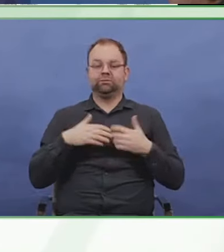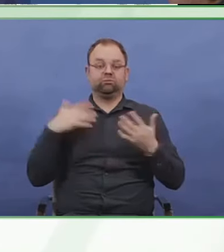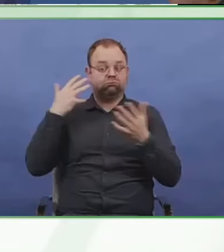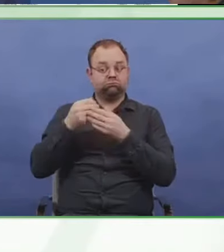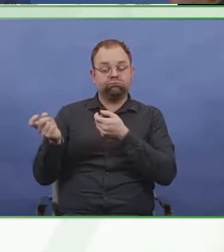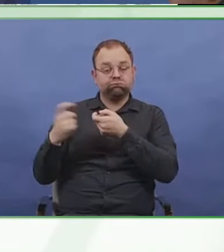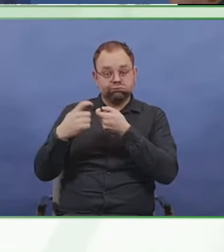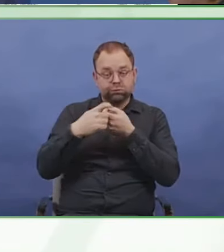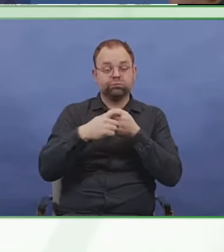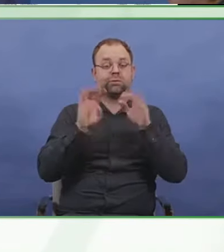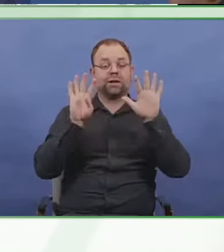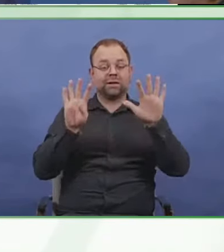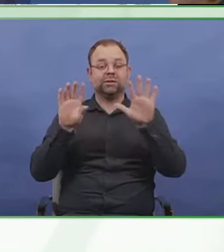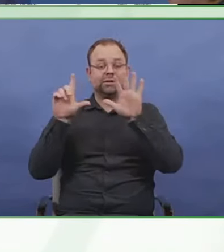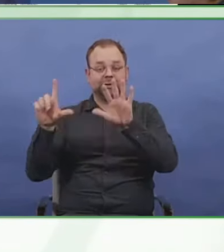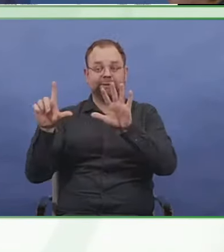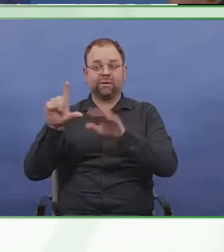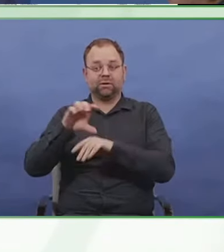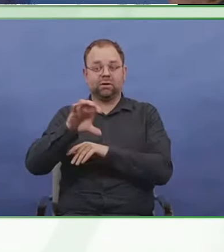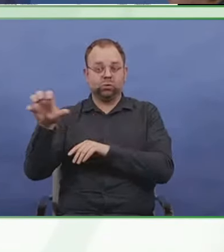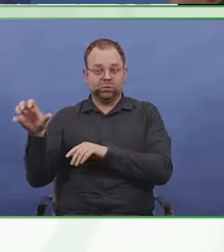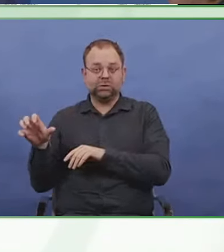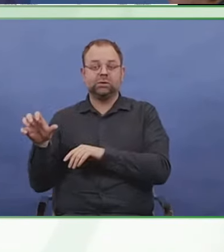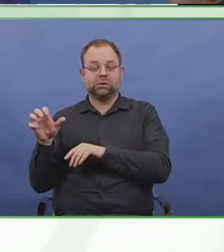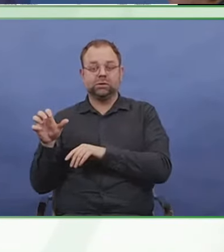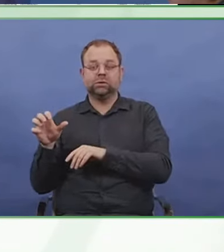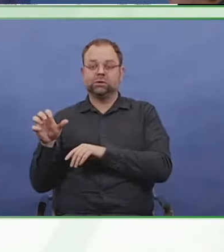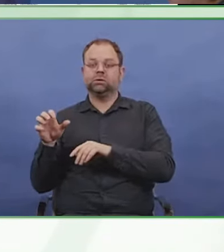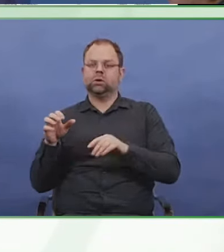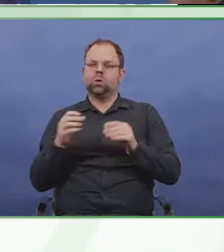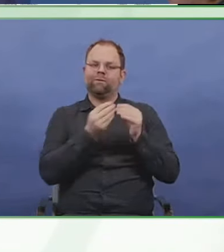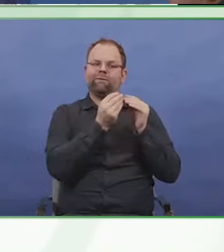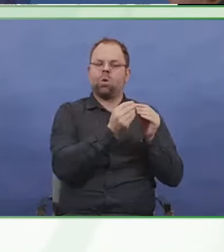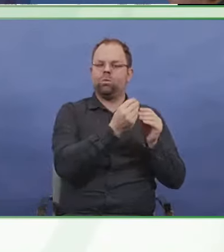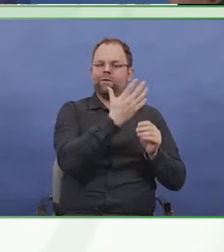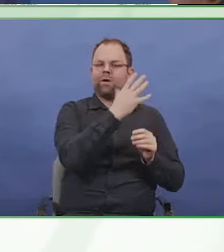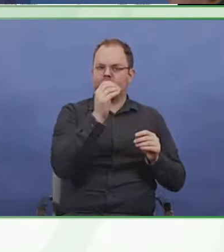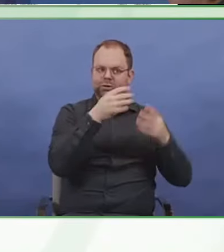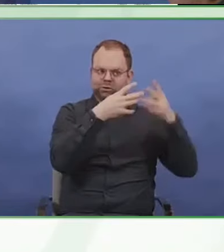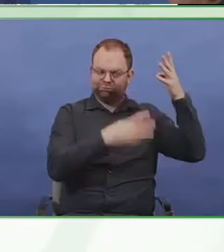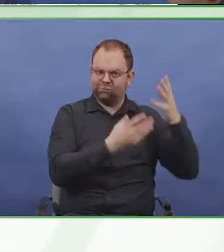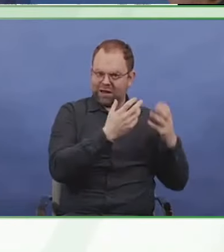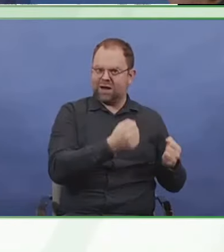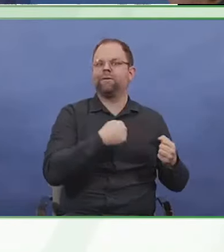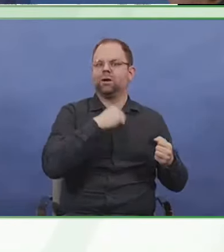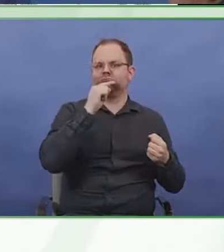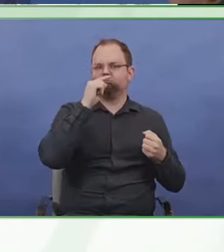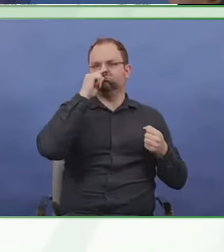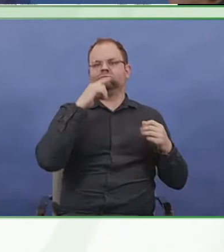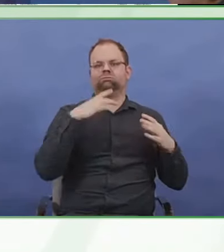So if you are not sure it will countries represented, please contact us.